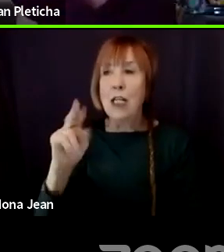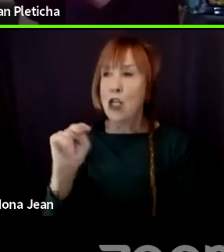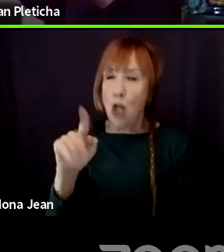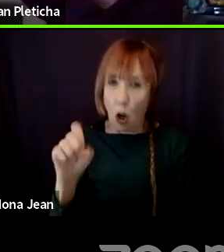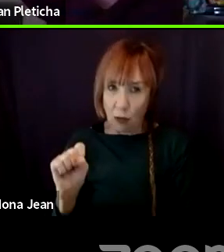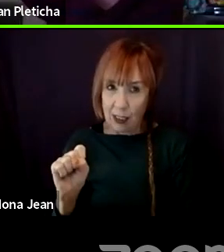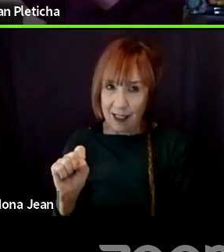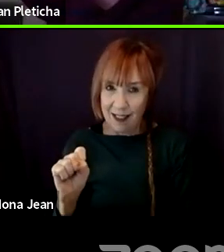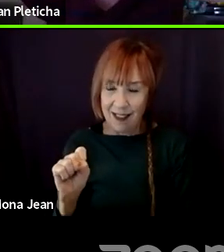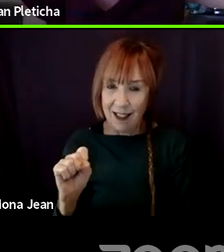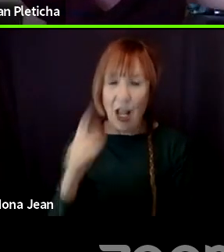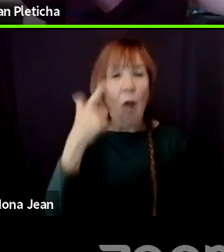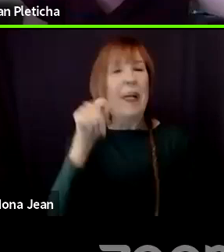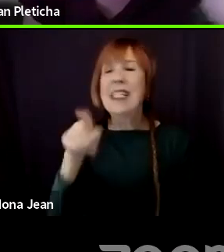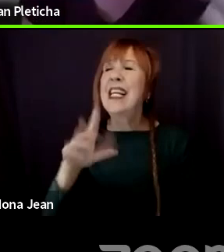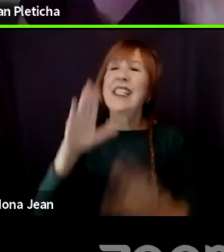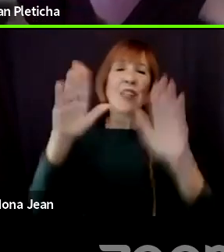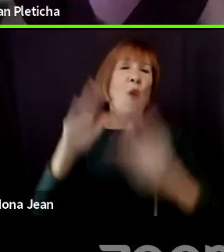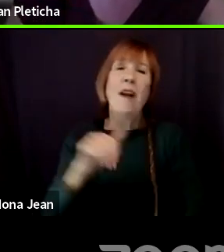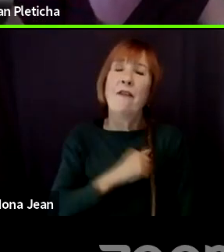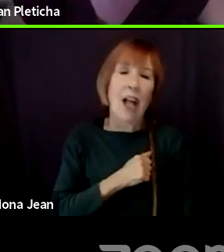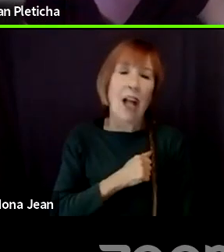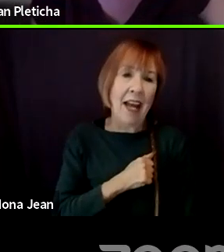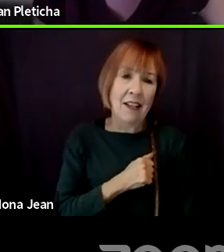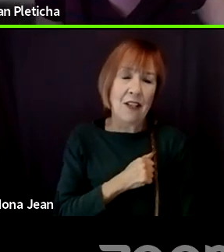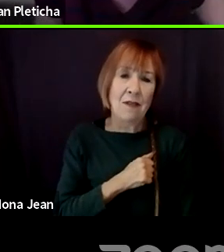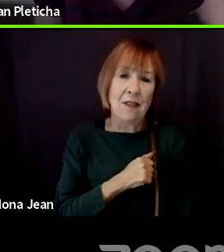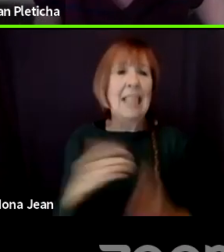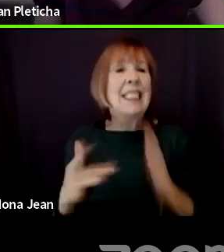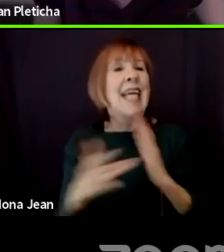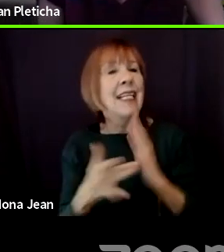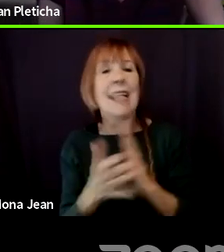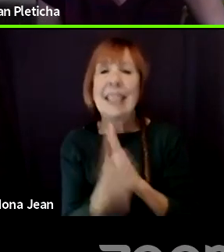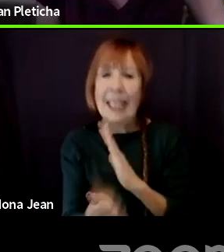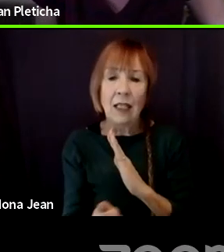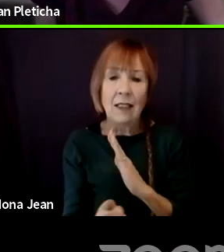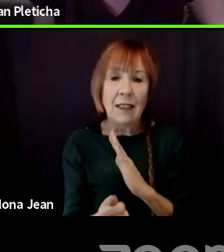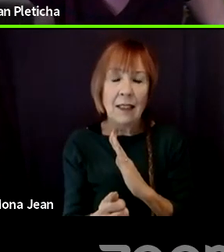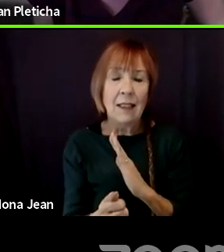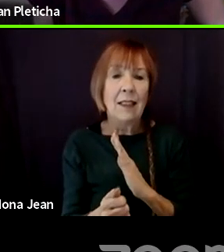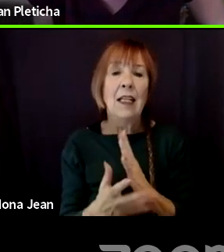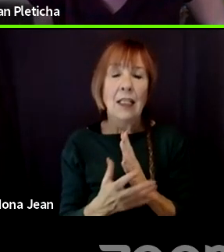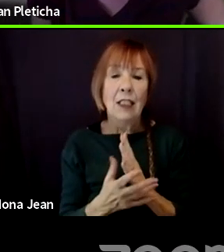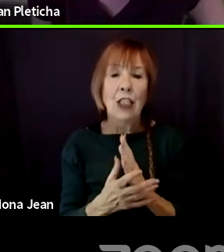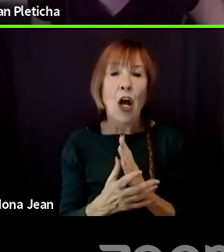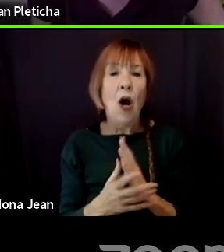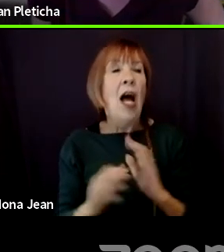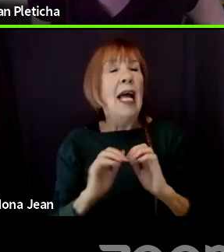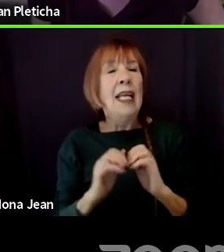is such a great attitude to have attitude technique, which is like, take the context of how you're receiving it.